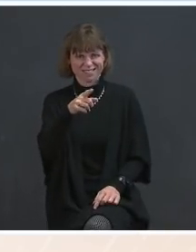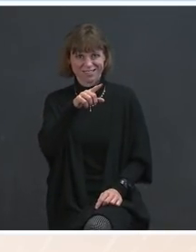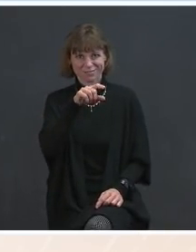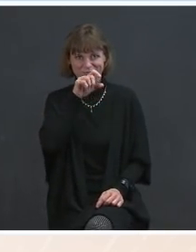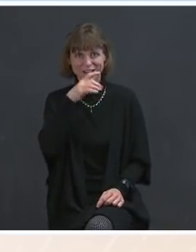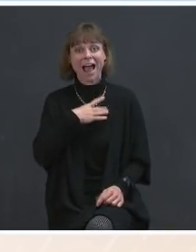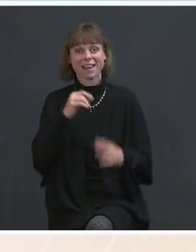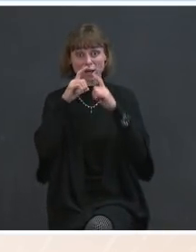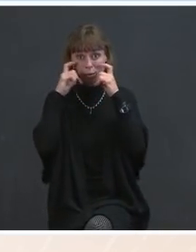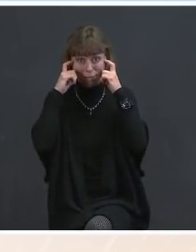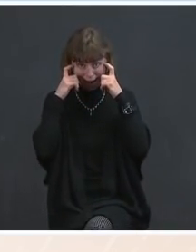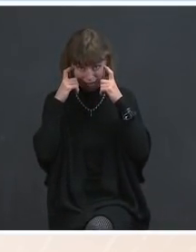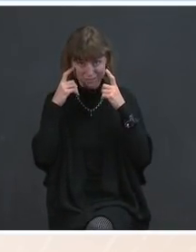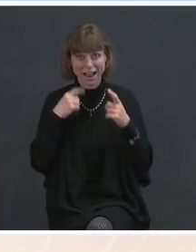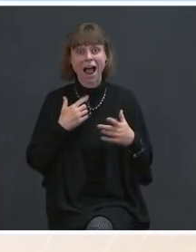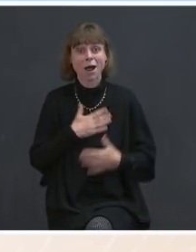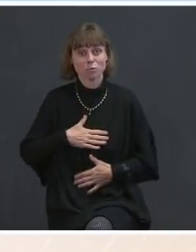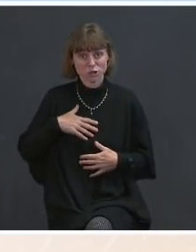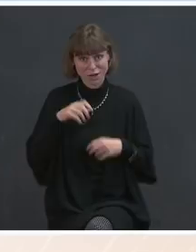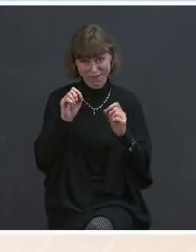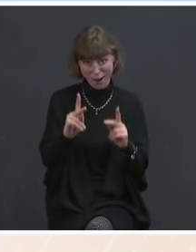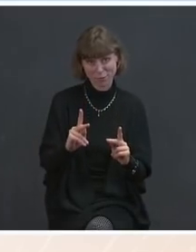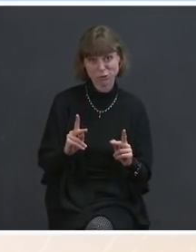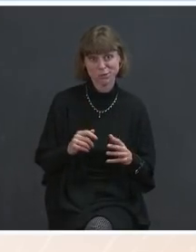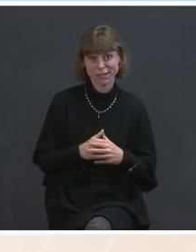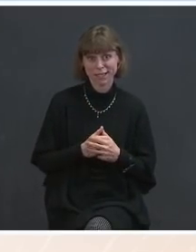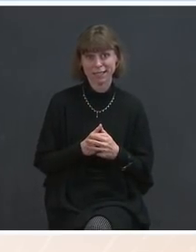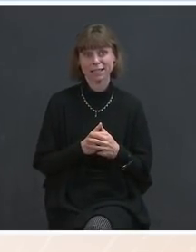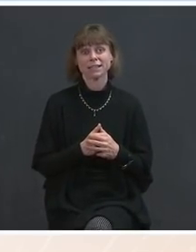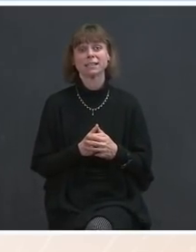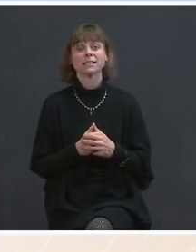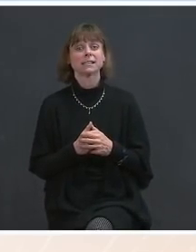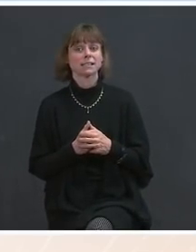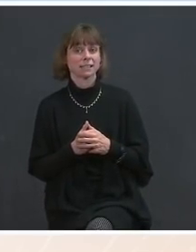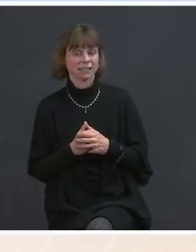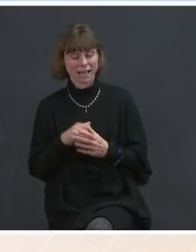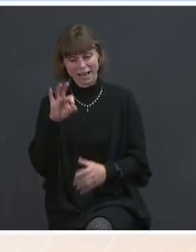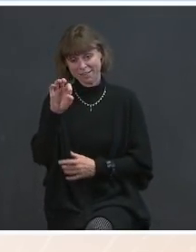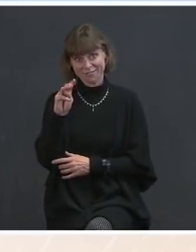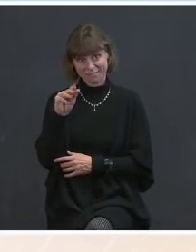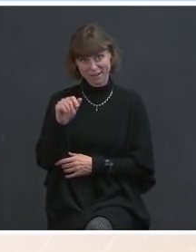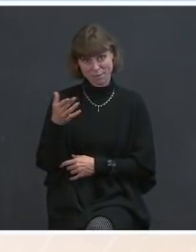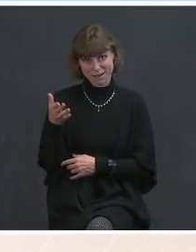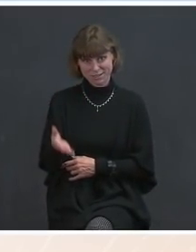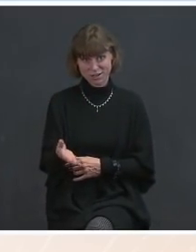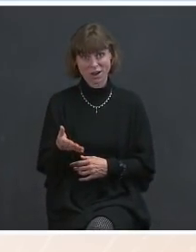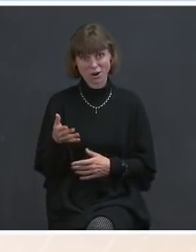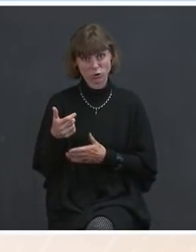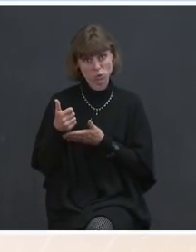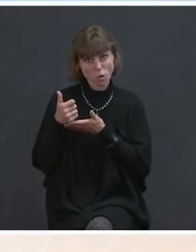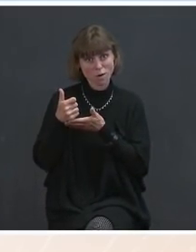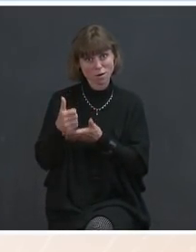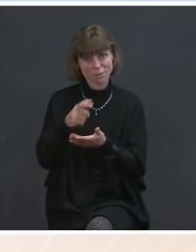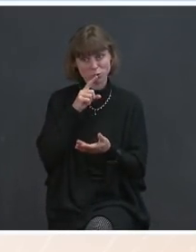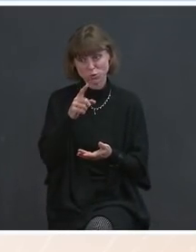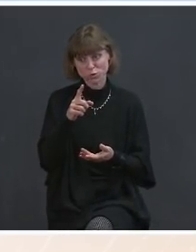But I will say that FEMA is there to help ensure that the people who are at the border,